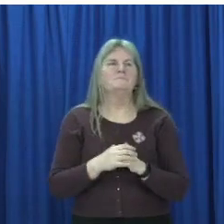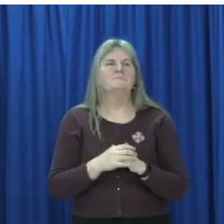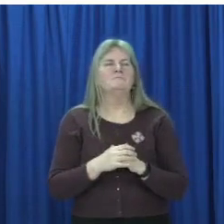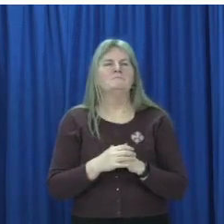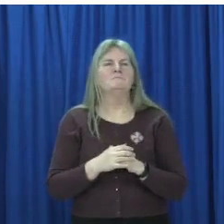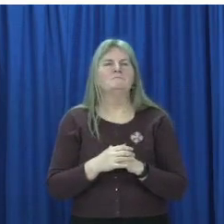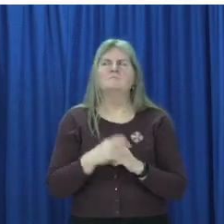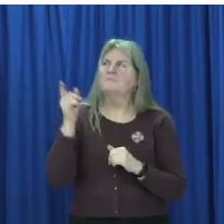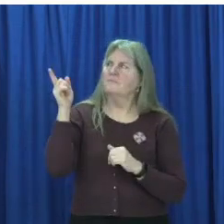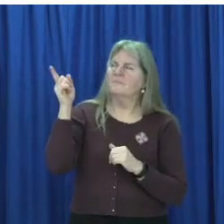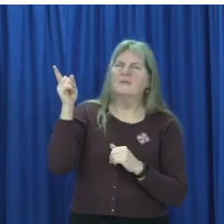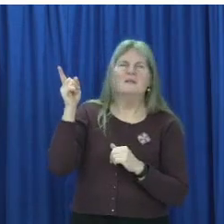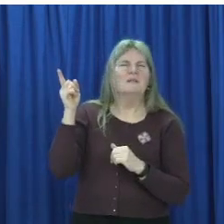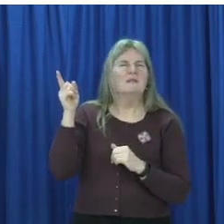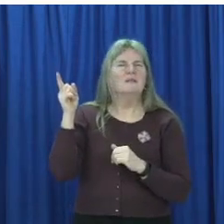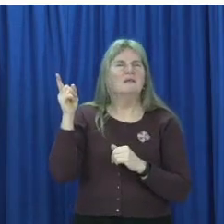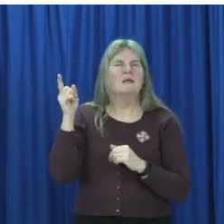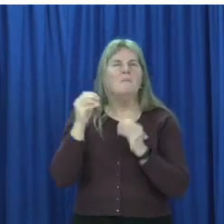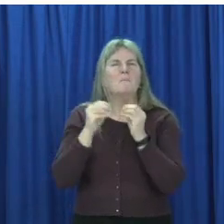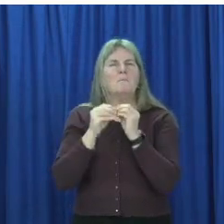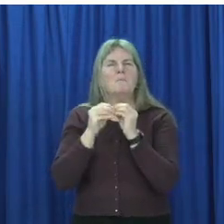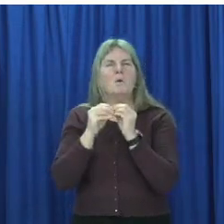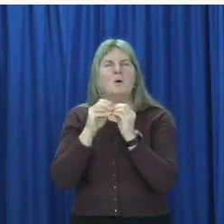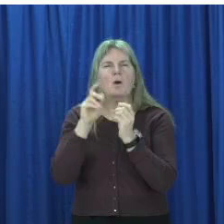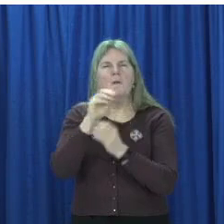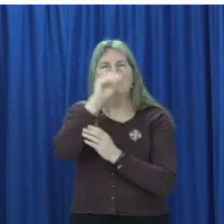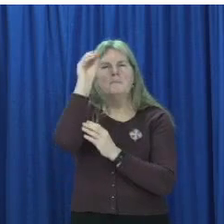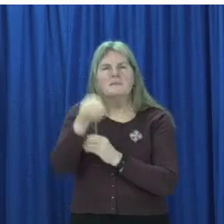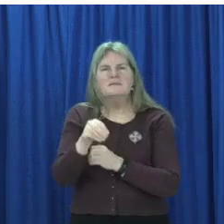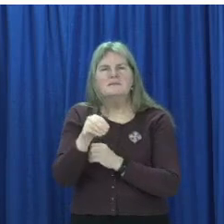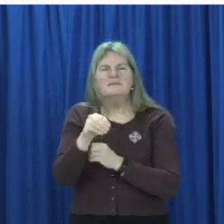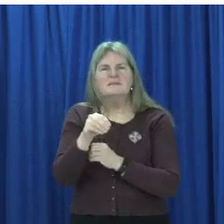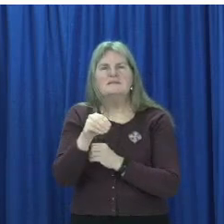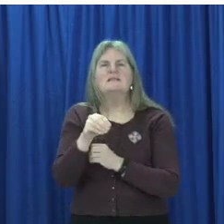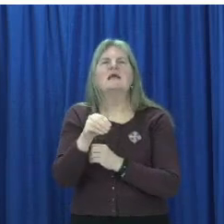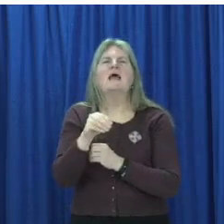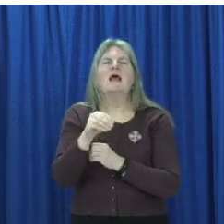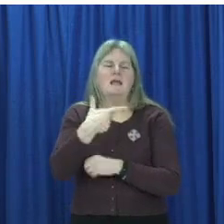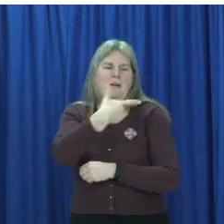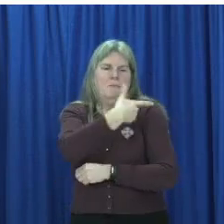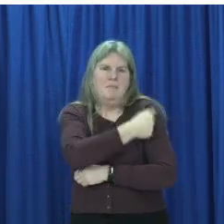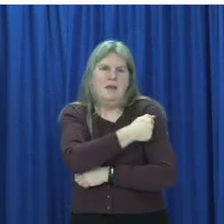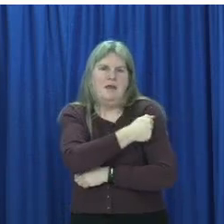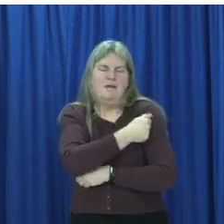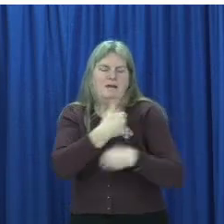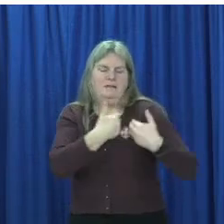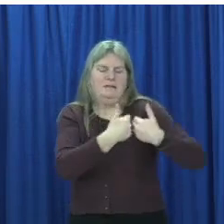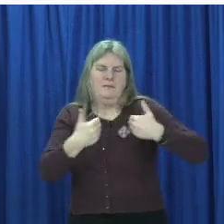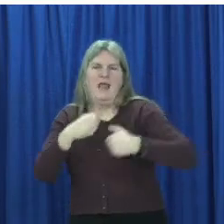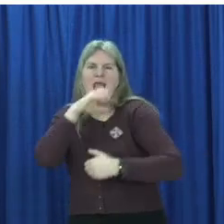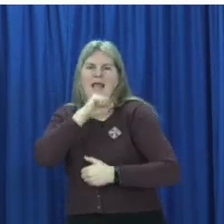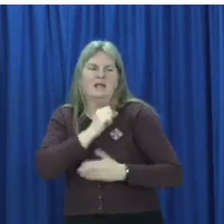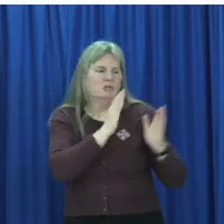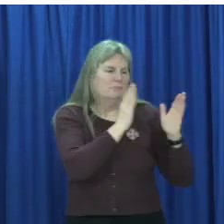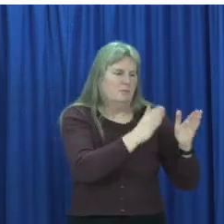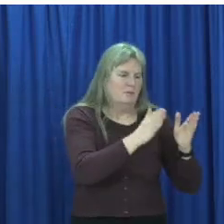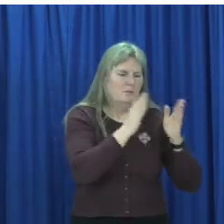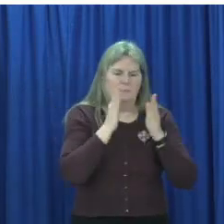This shows you a little bit more about the percentage of the population who's vaccinated by age group. You can see that the groups